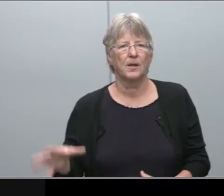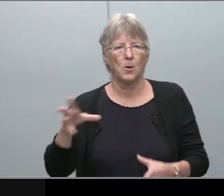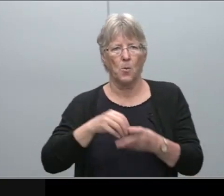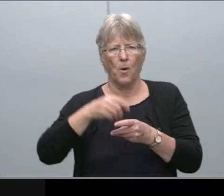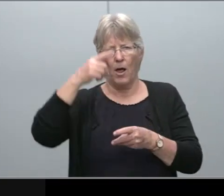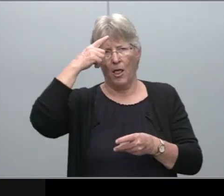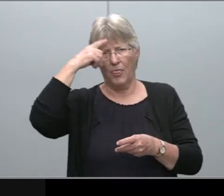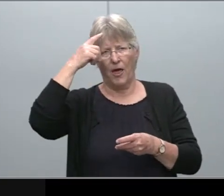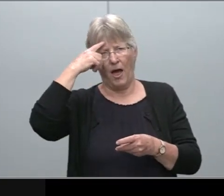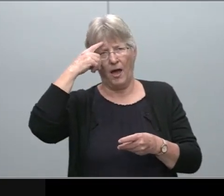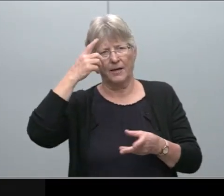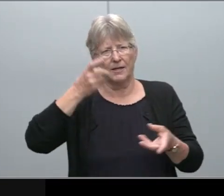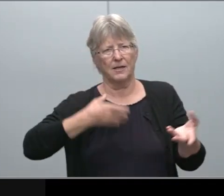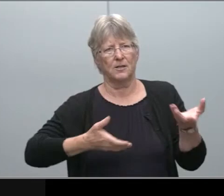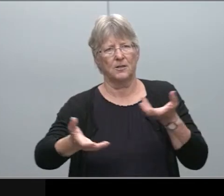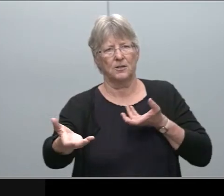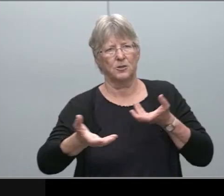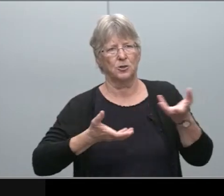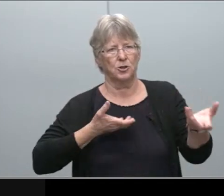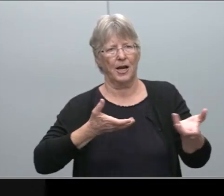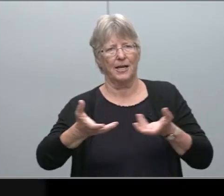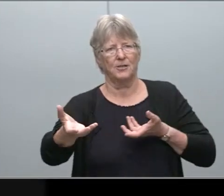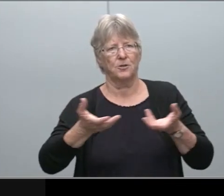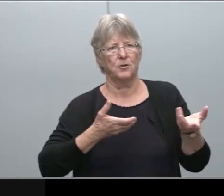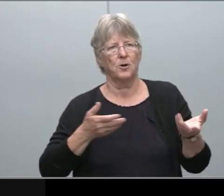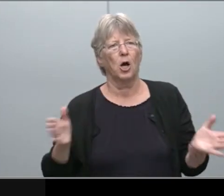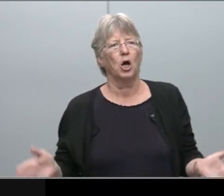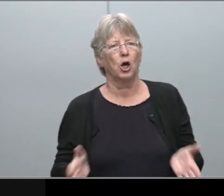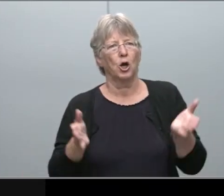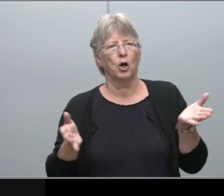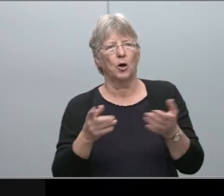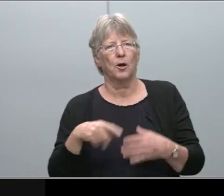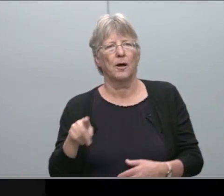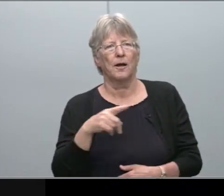with you that you are in this bolden arrow.